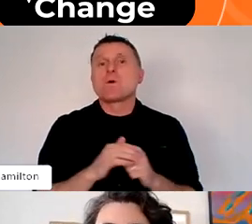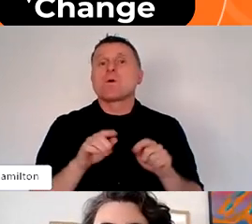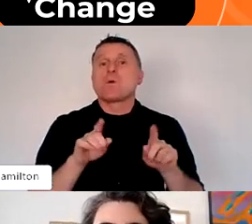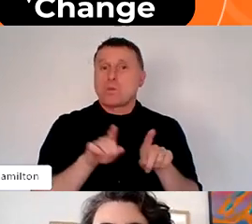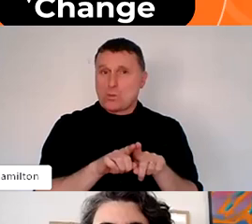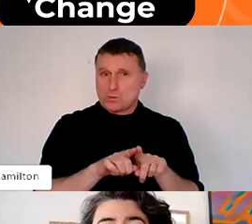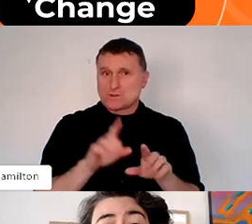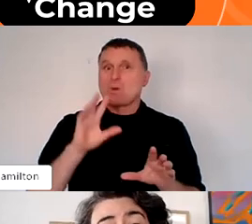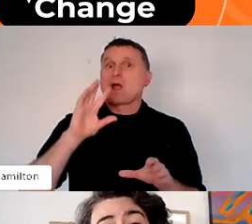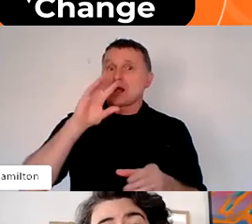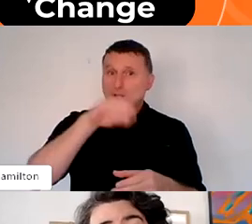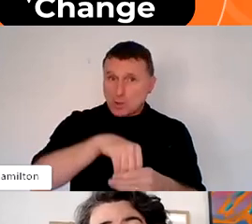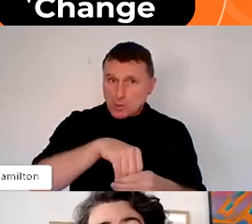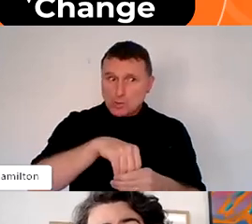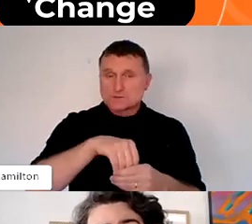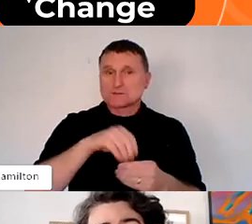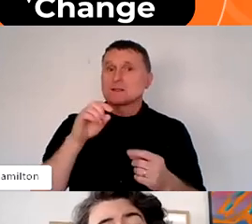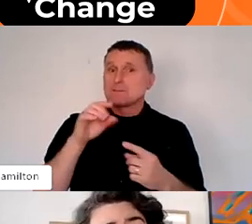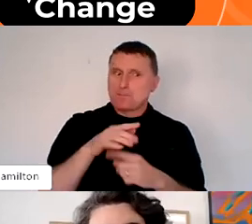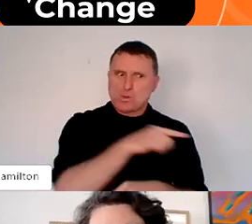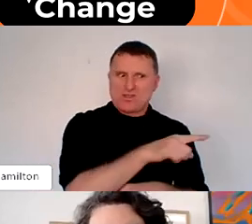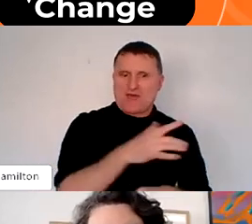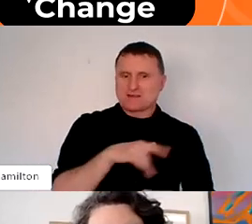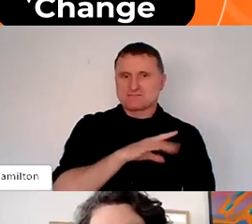and feeling that they belong in education or not feeling these